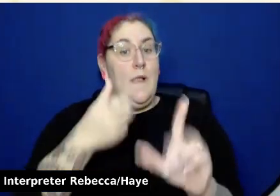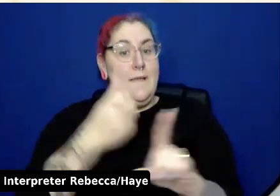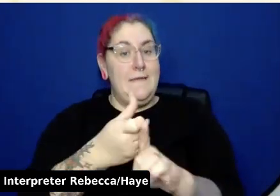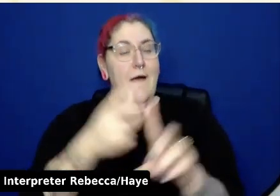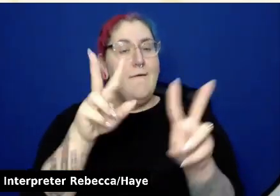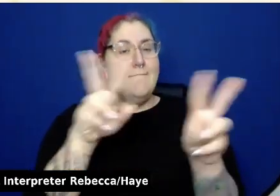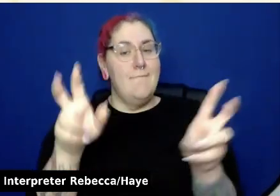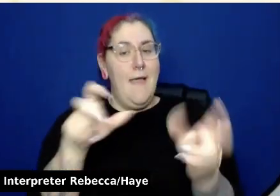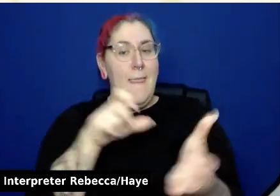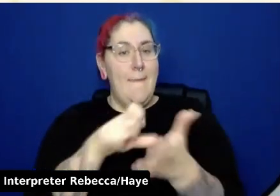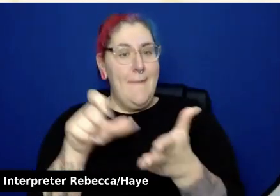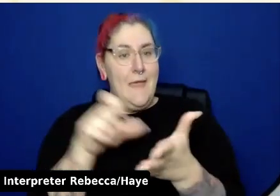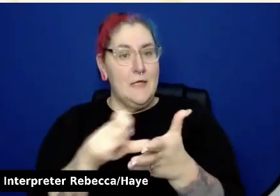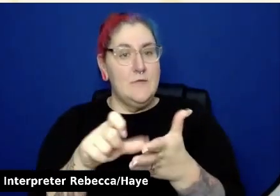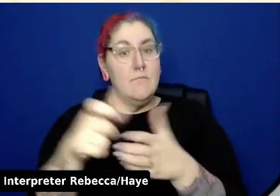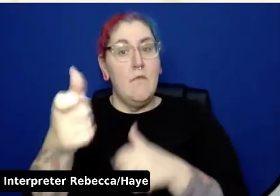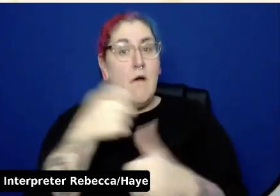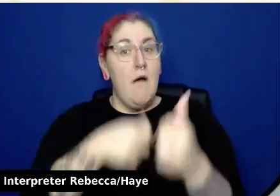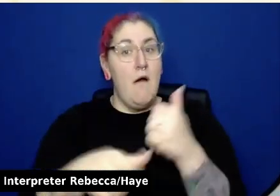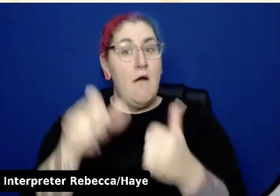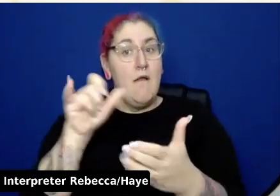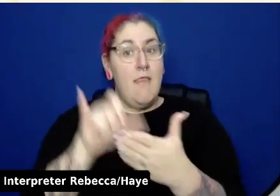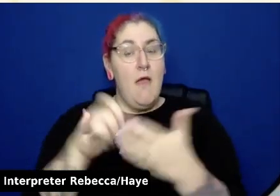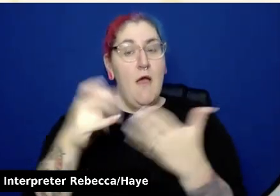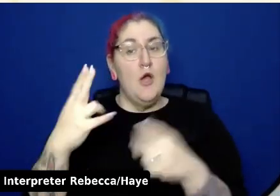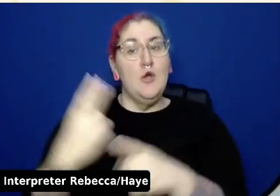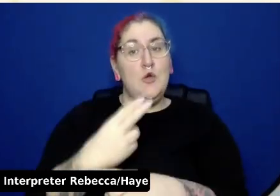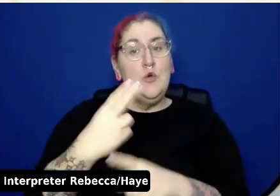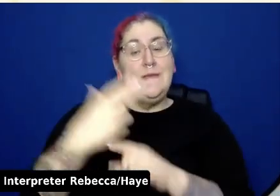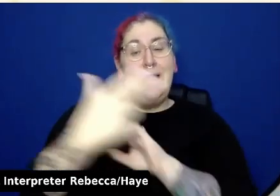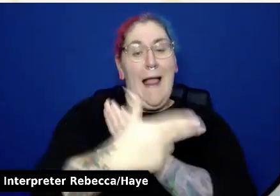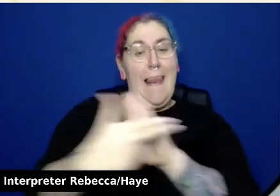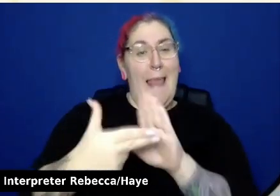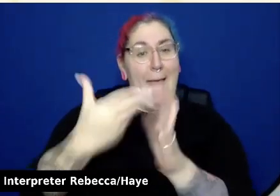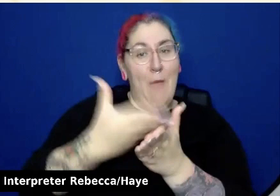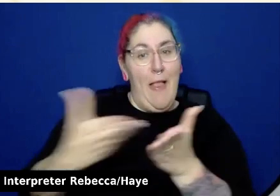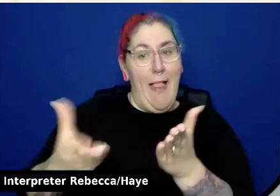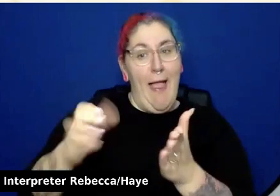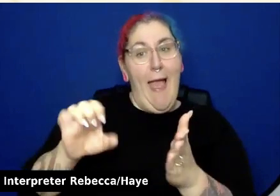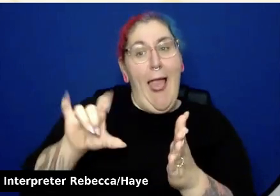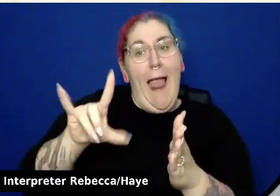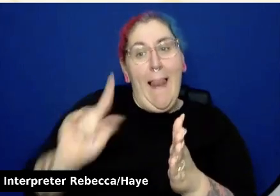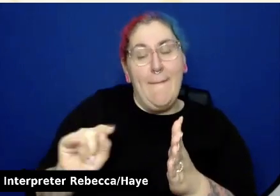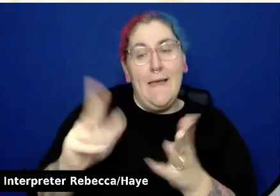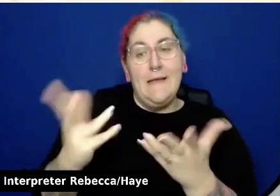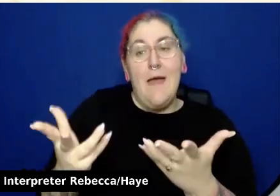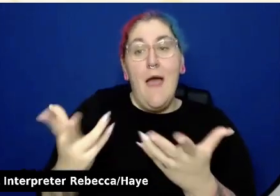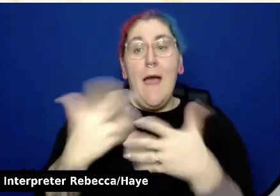The author has used a label element to bind it with the slider,